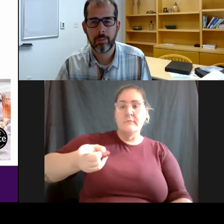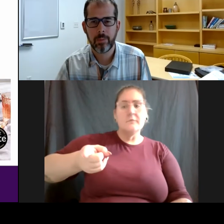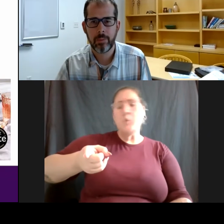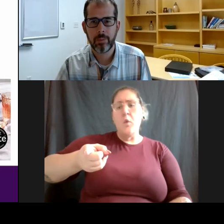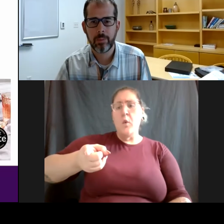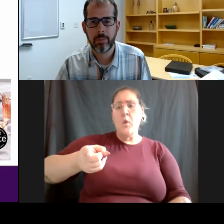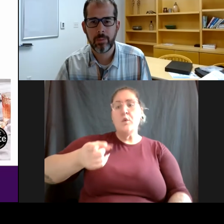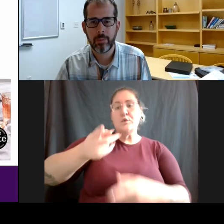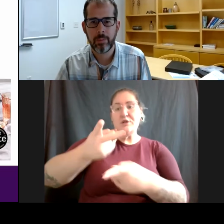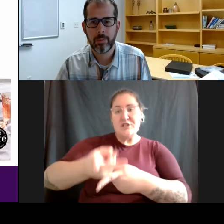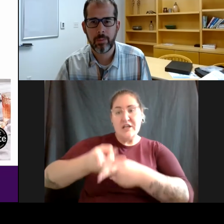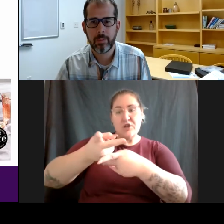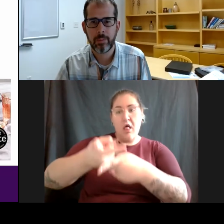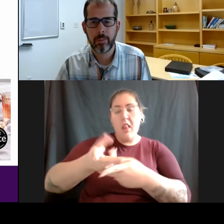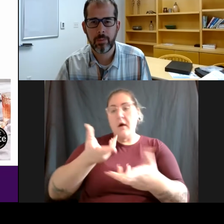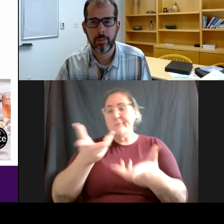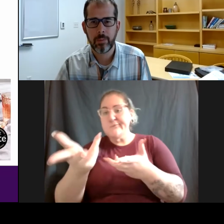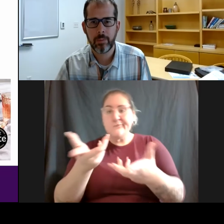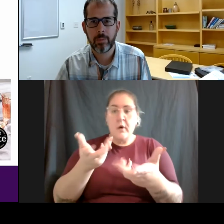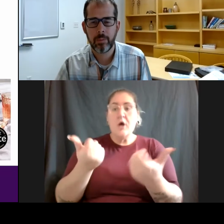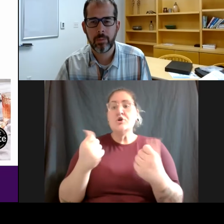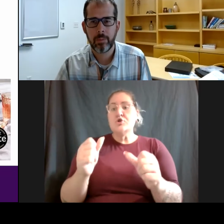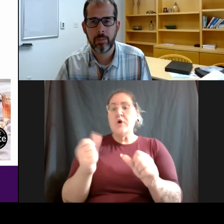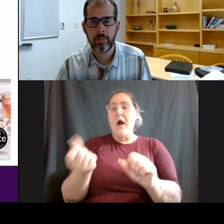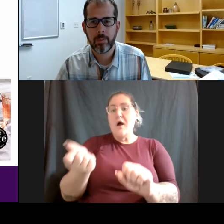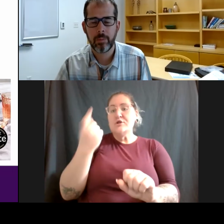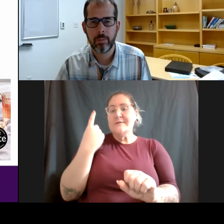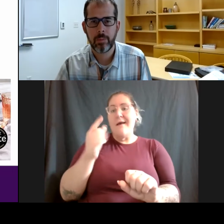try to understand their viewpoint, where they are coming from, what their motivations are